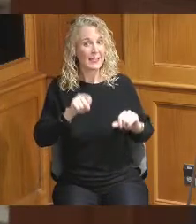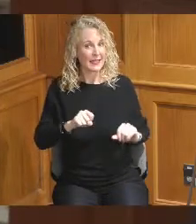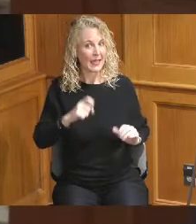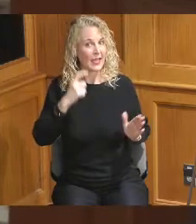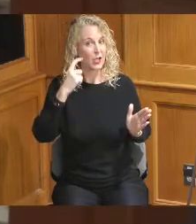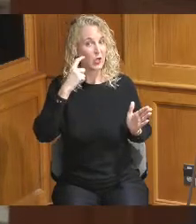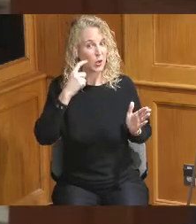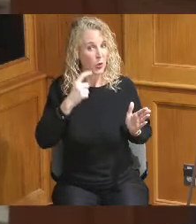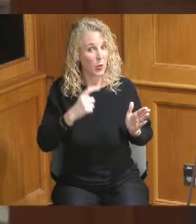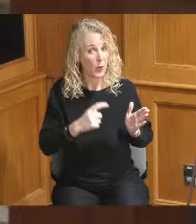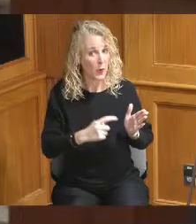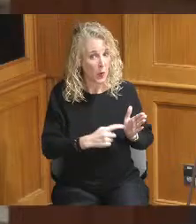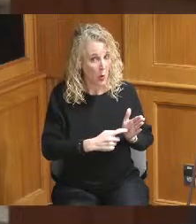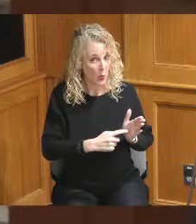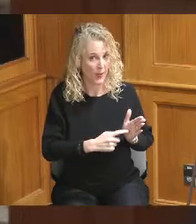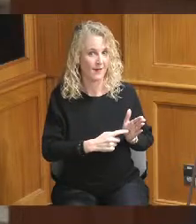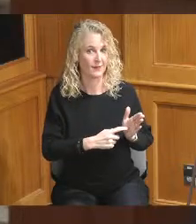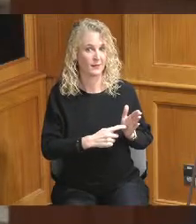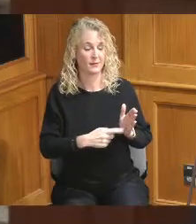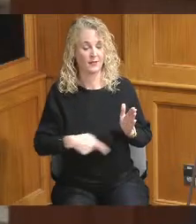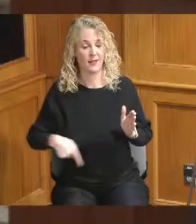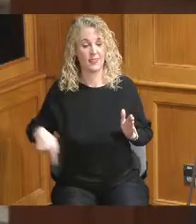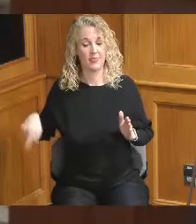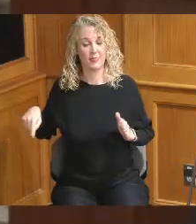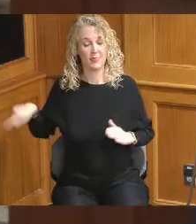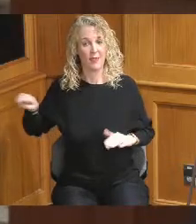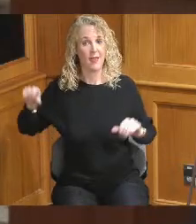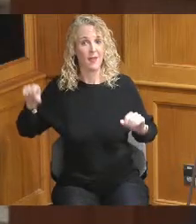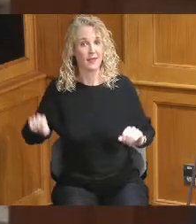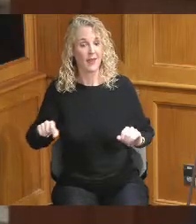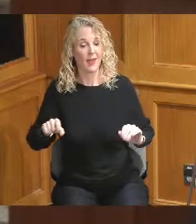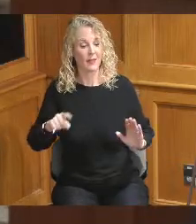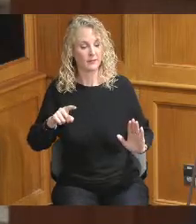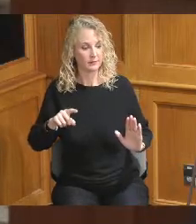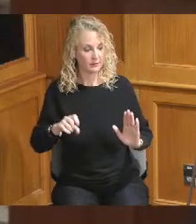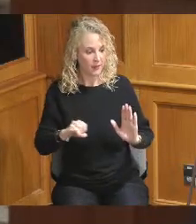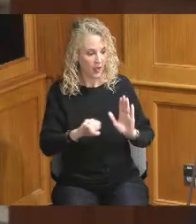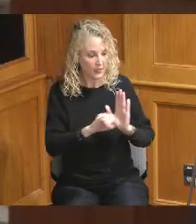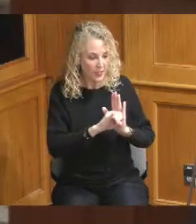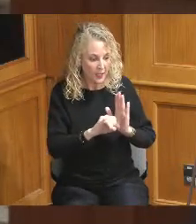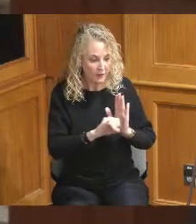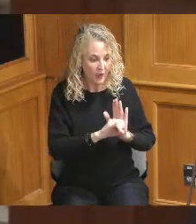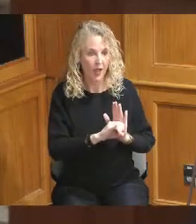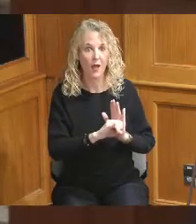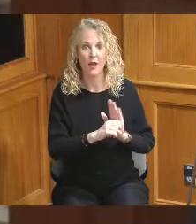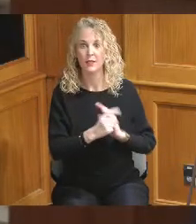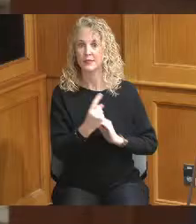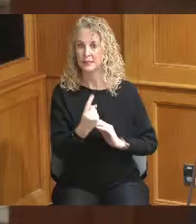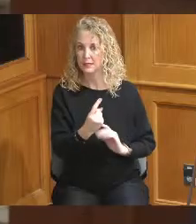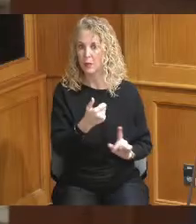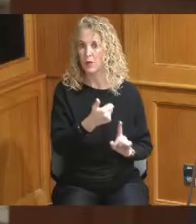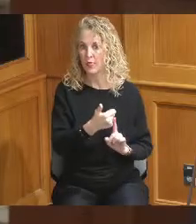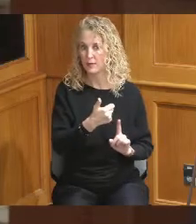identify such circumstances would work with clients and case managers to provide further